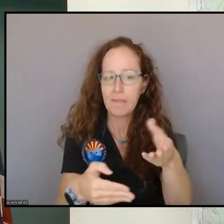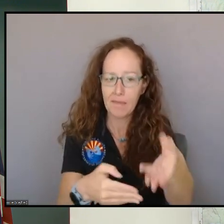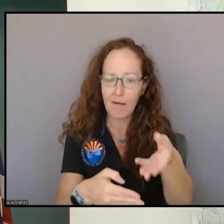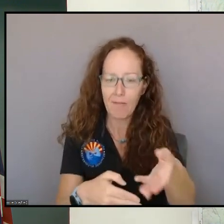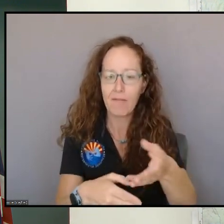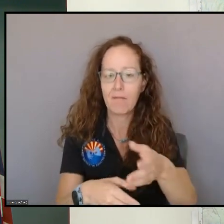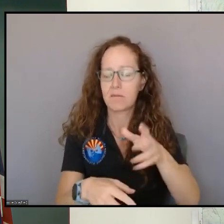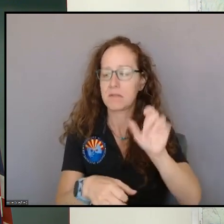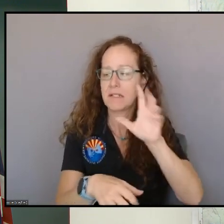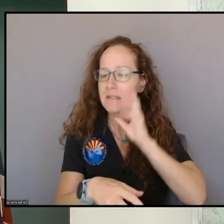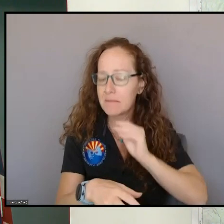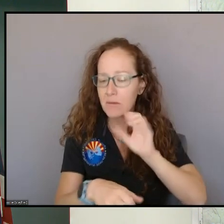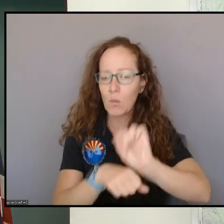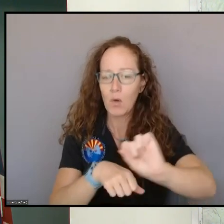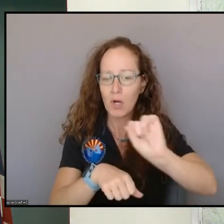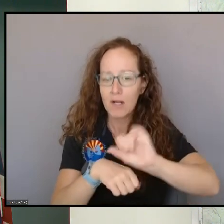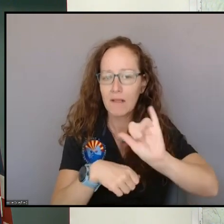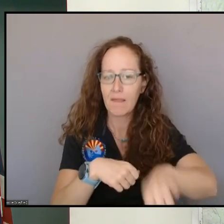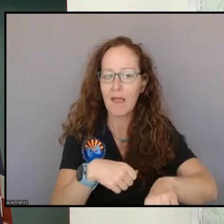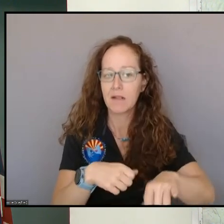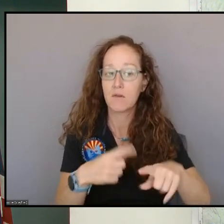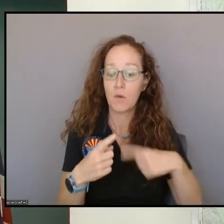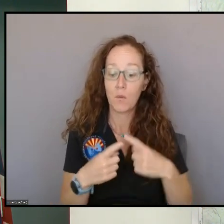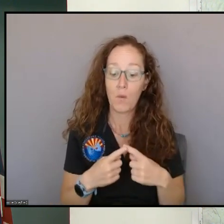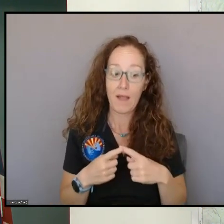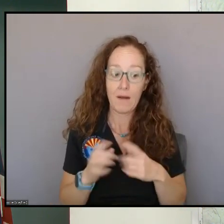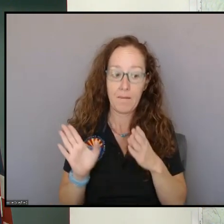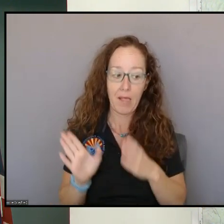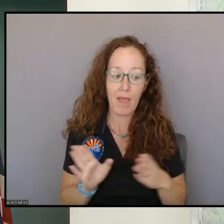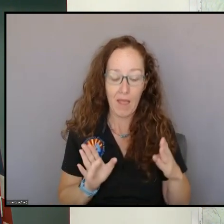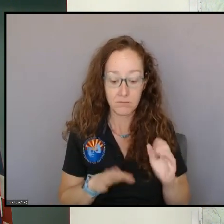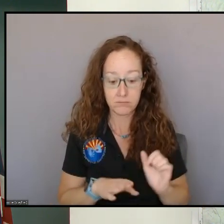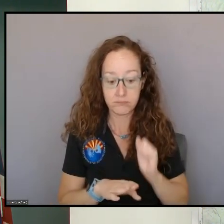those values. The watershed. Your communities, your homes.